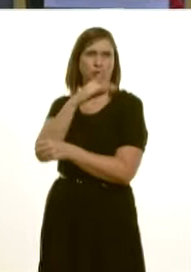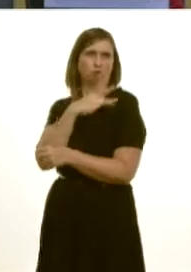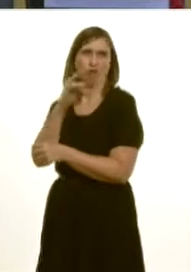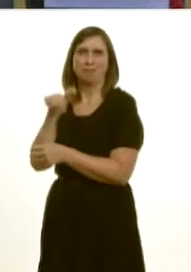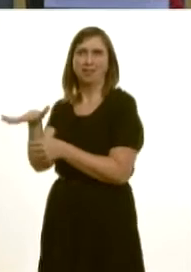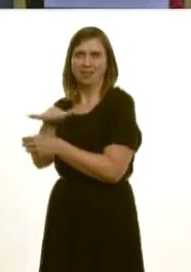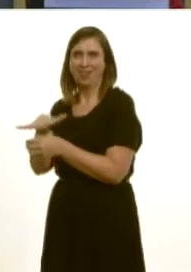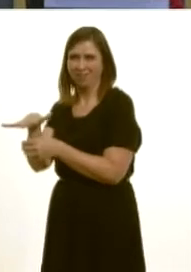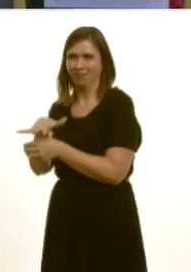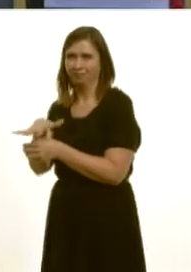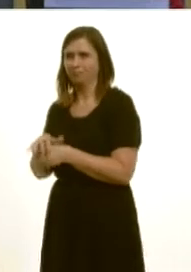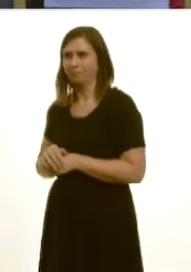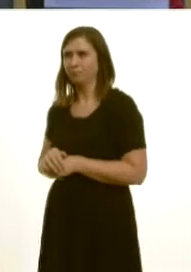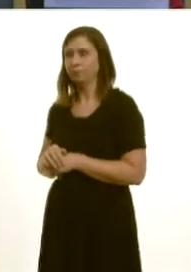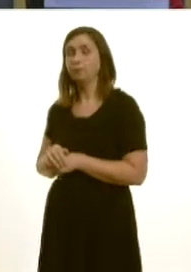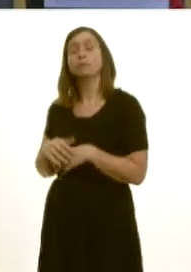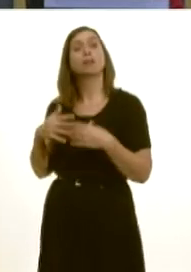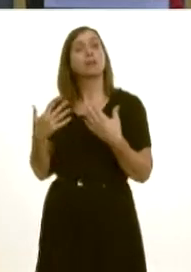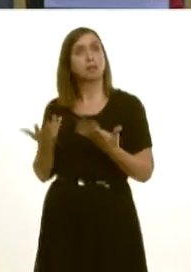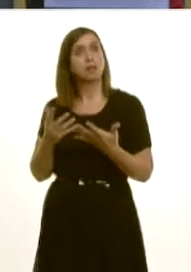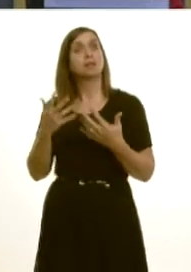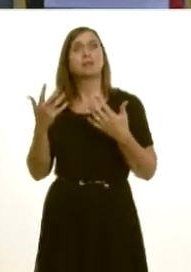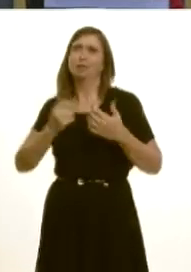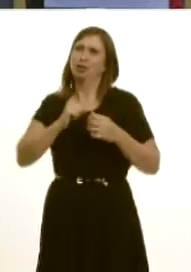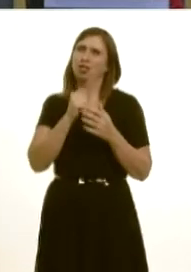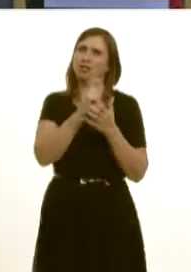on his constituency. However, I think that we have moved on from the Scottish referendum